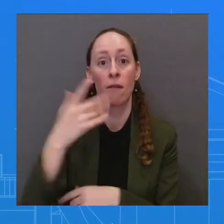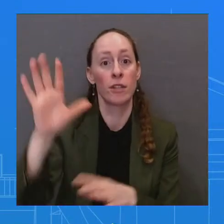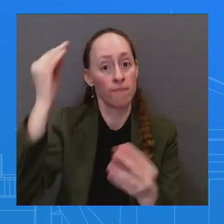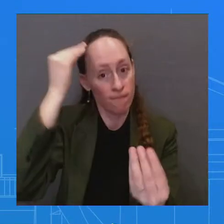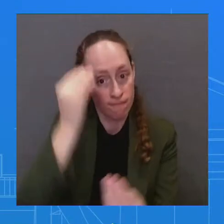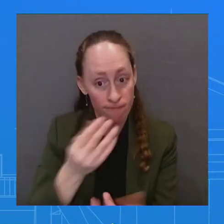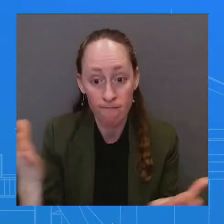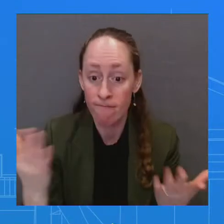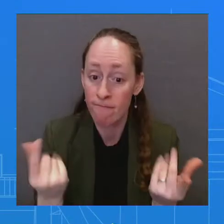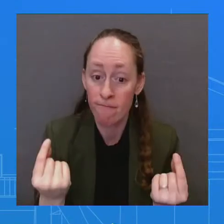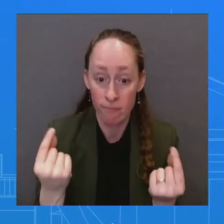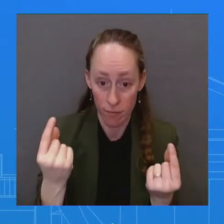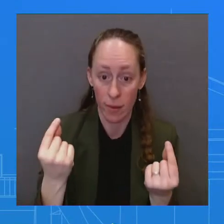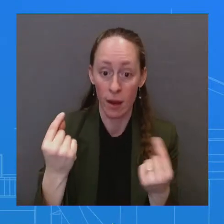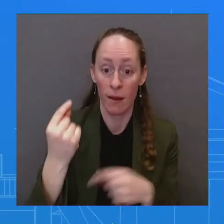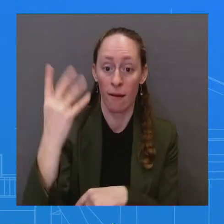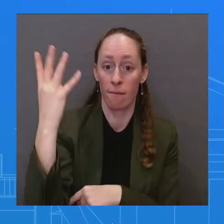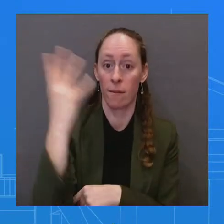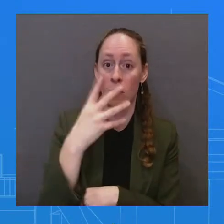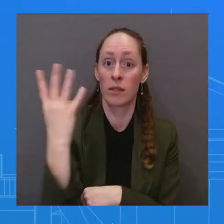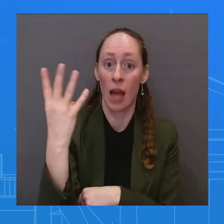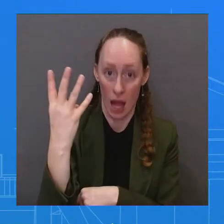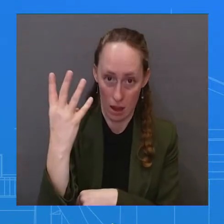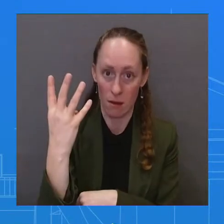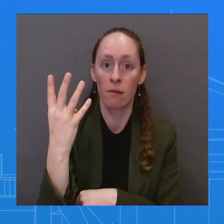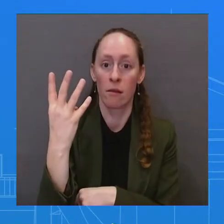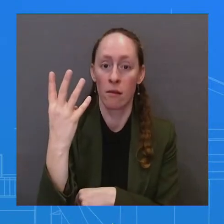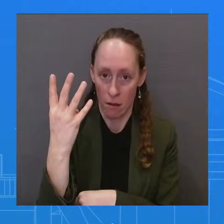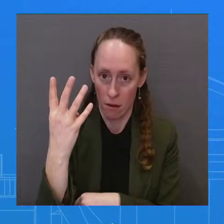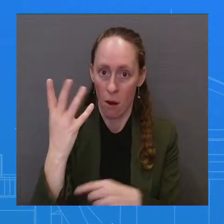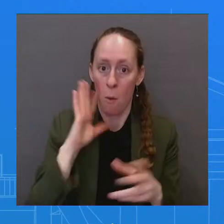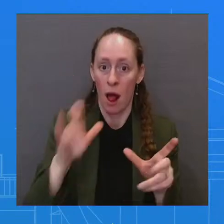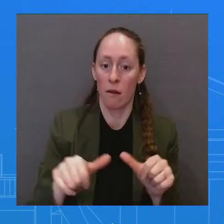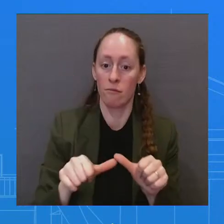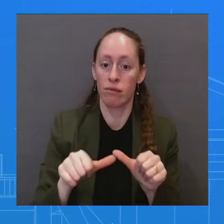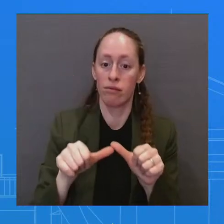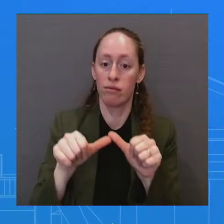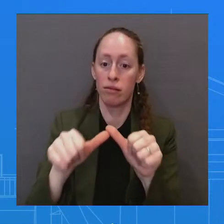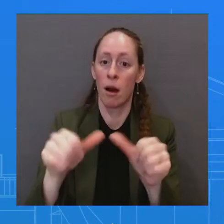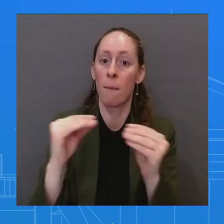through Thursday morning, Israel time. This humanization pause has already brought a halt to the fighting,